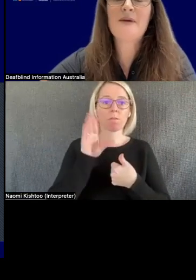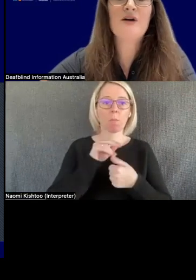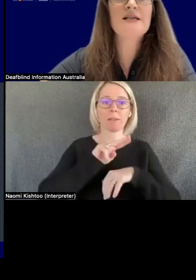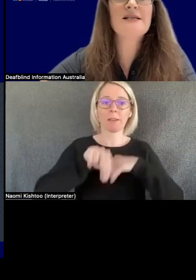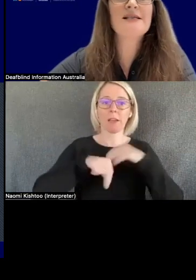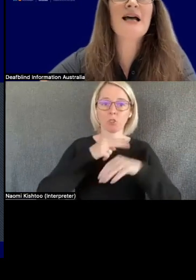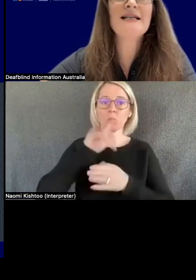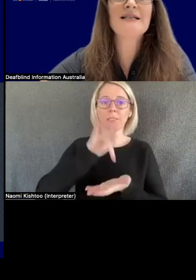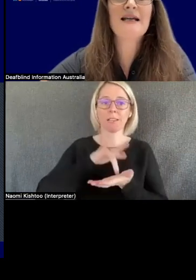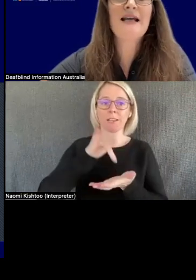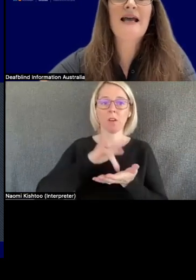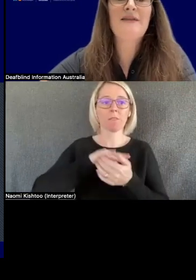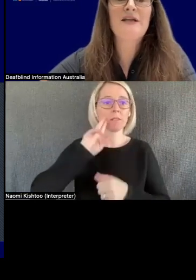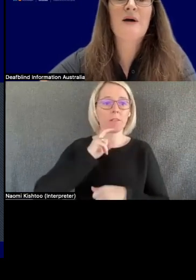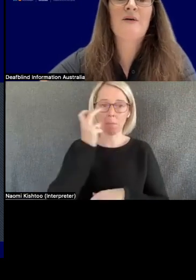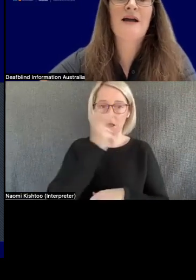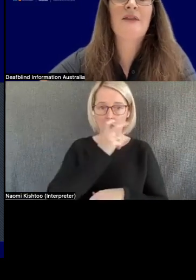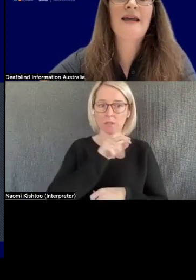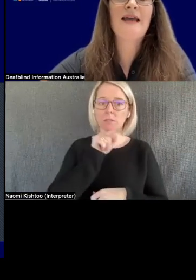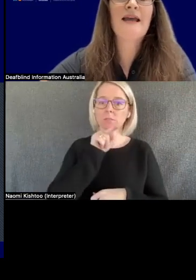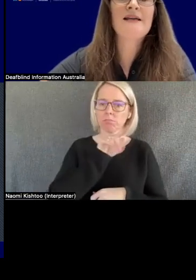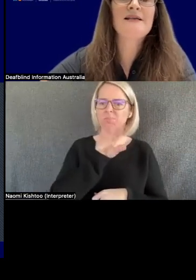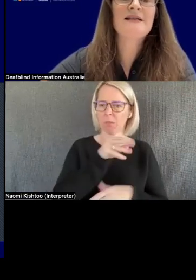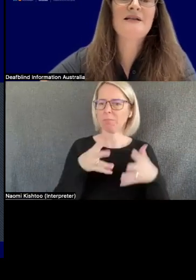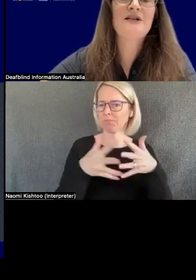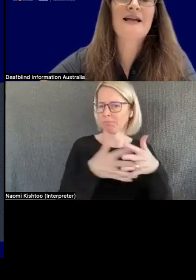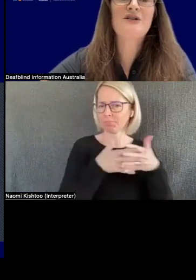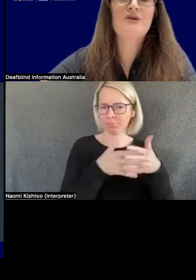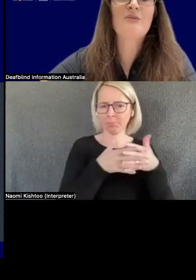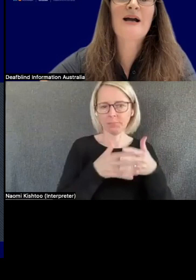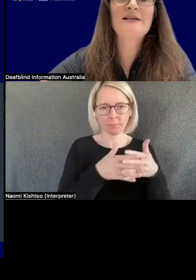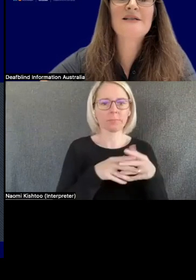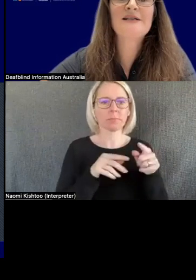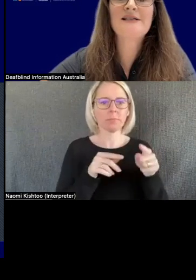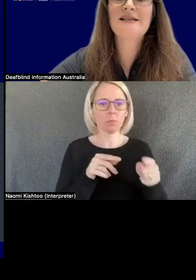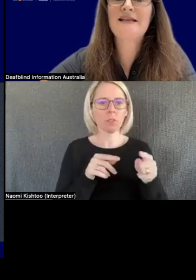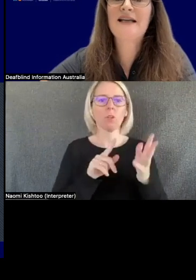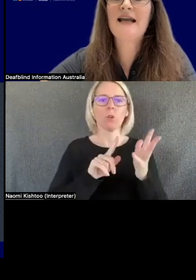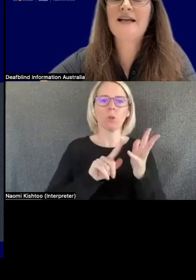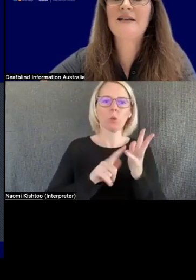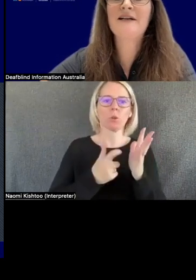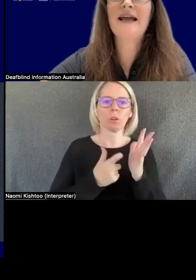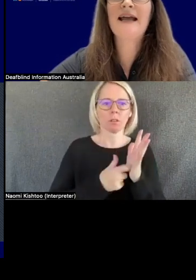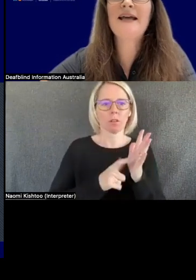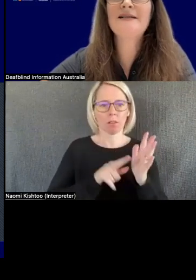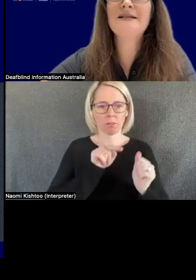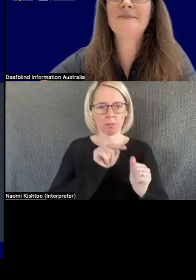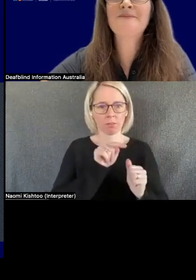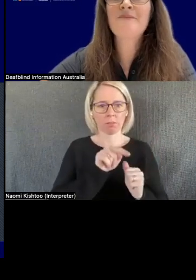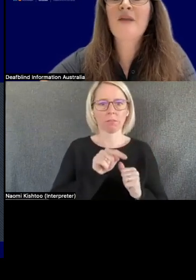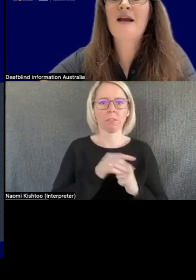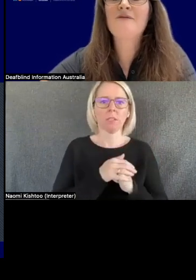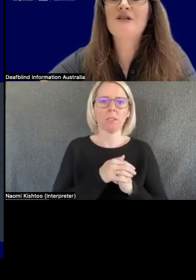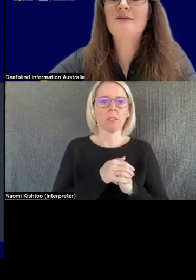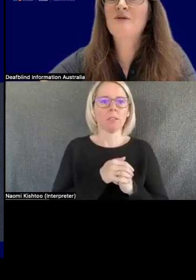American sight and the URL there is educational practices and then hand under hand. I’ve just